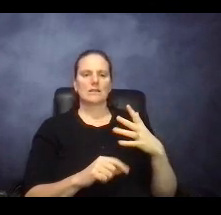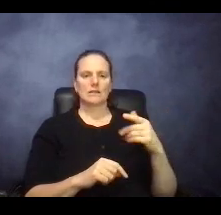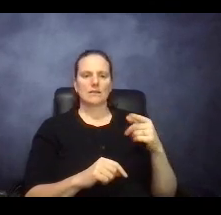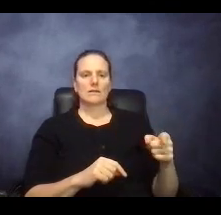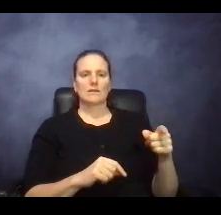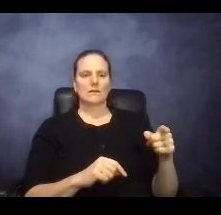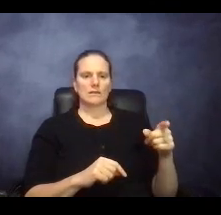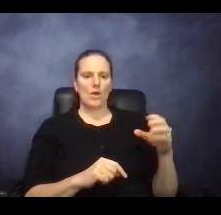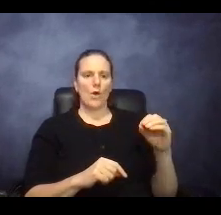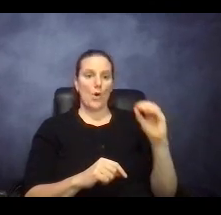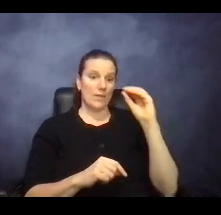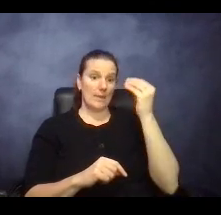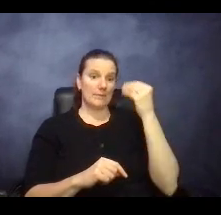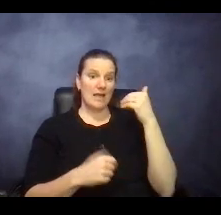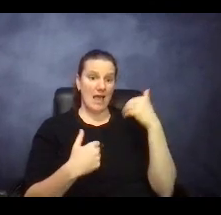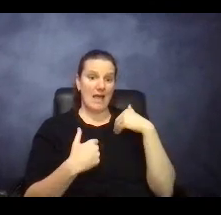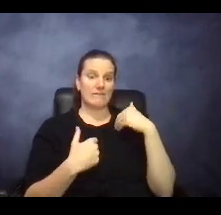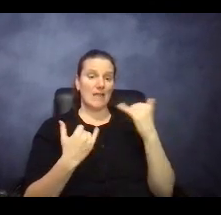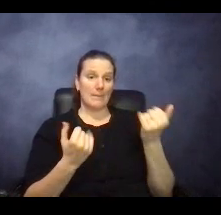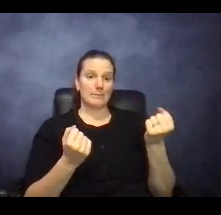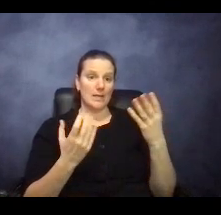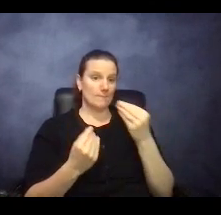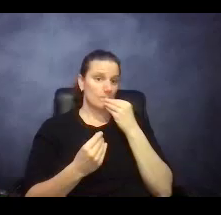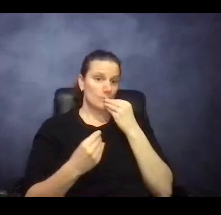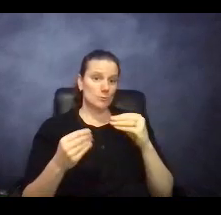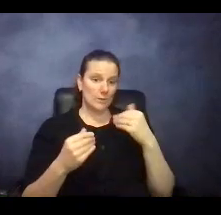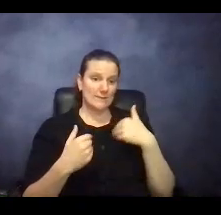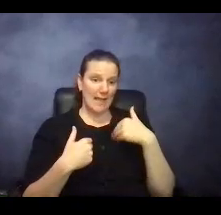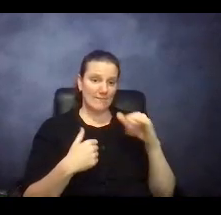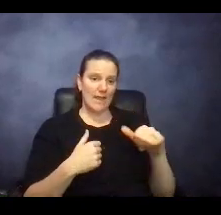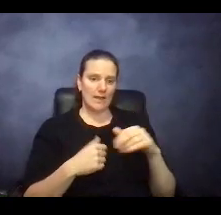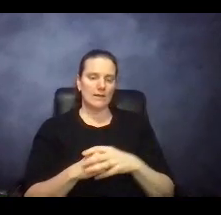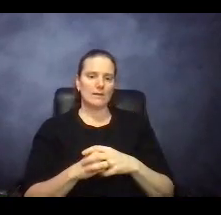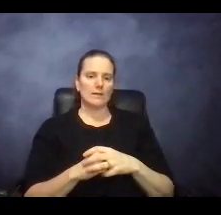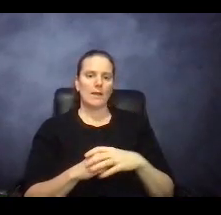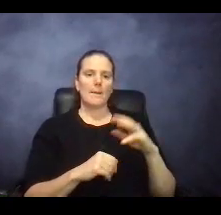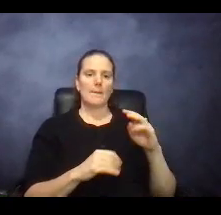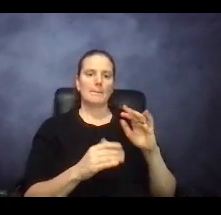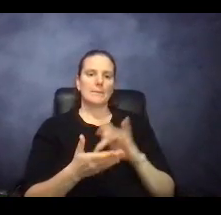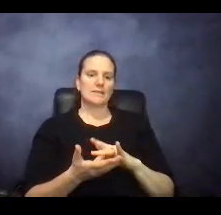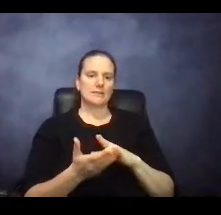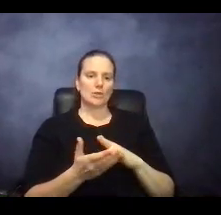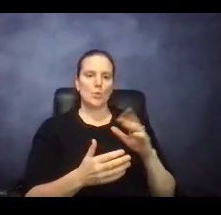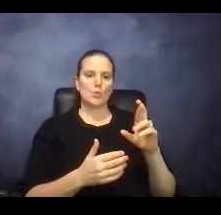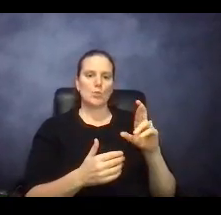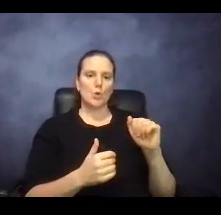So a lot of grocery stores actually carry it now. And then traditional medicinals, roasted dandelion root tea.